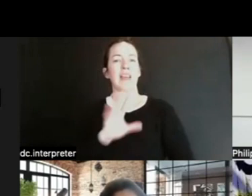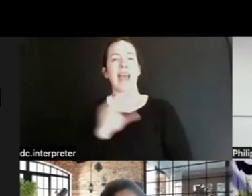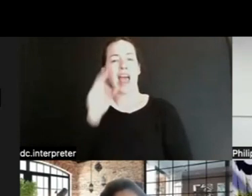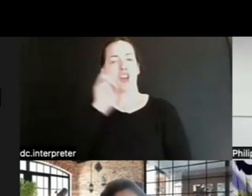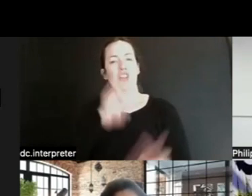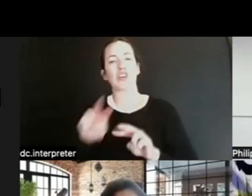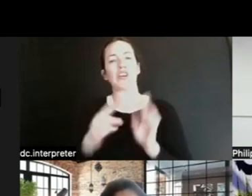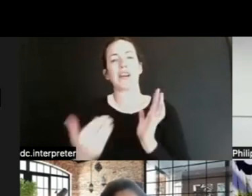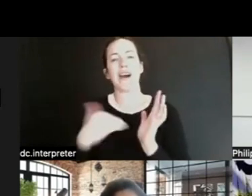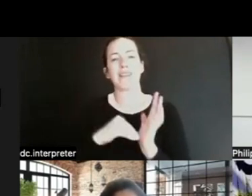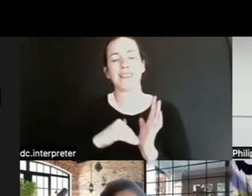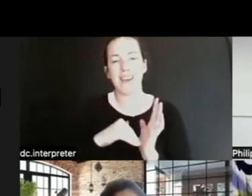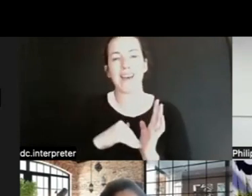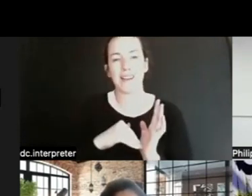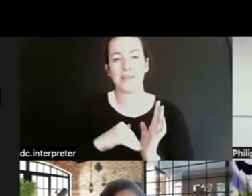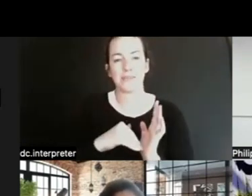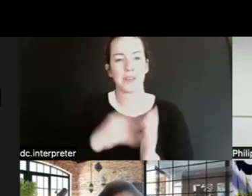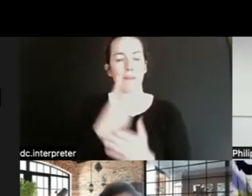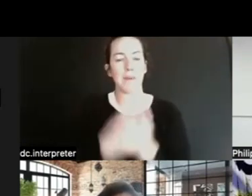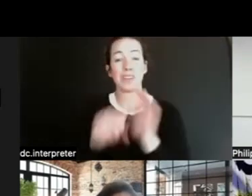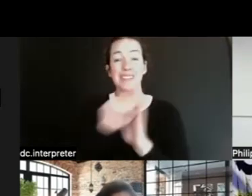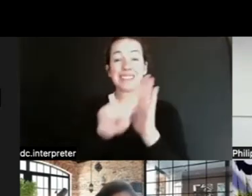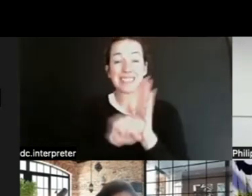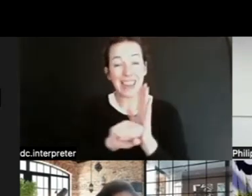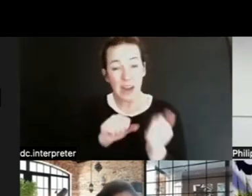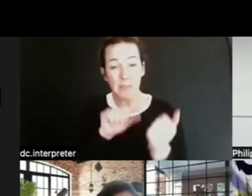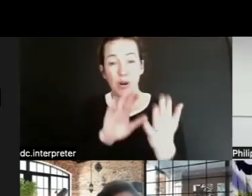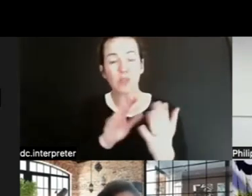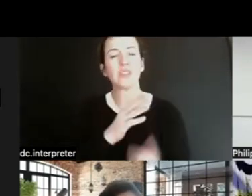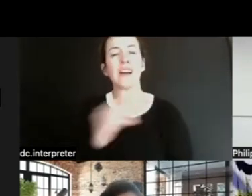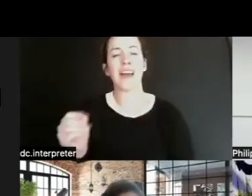at kind of like the the this both the statewide approach as well as the the local approach.